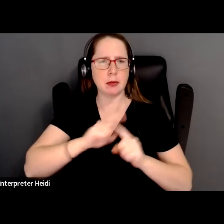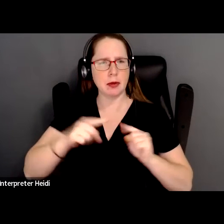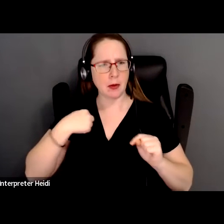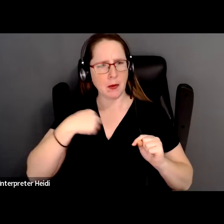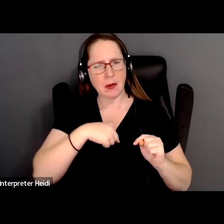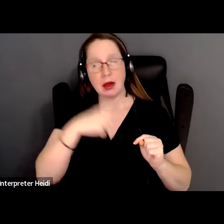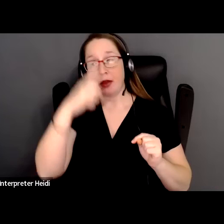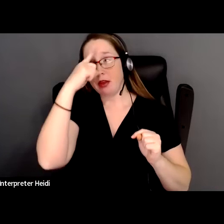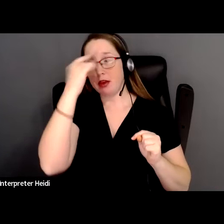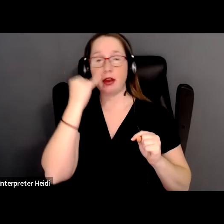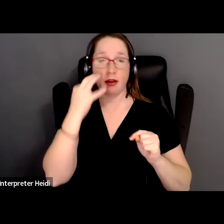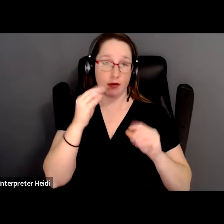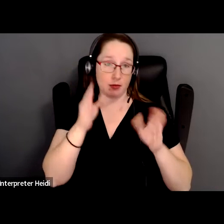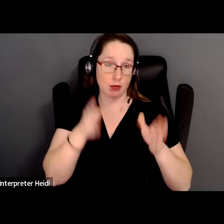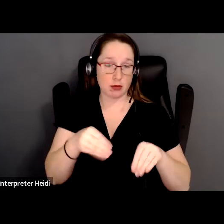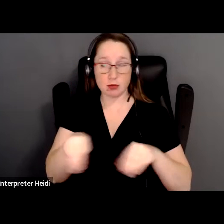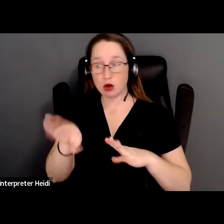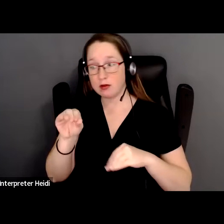if somebody moves out, or if somebody passes away,